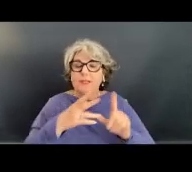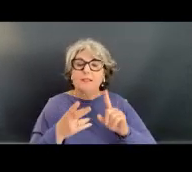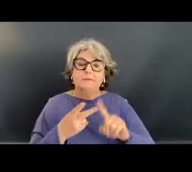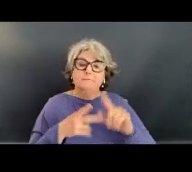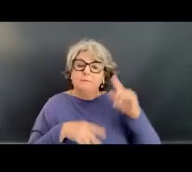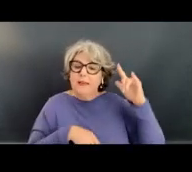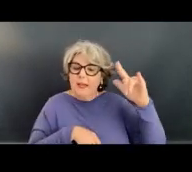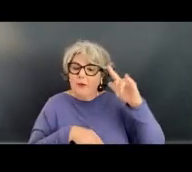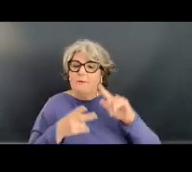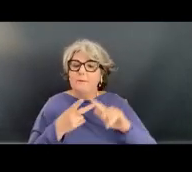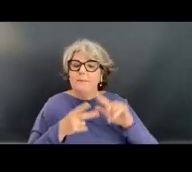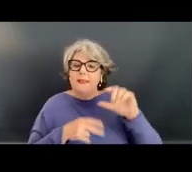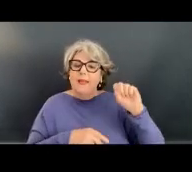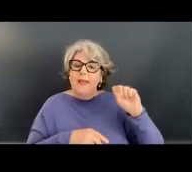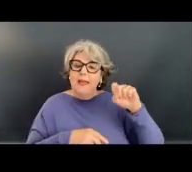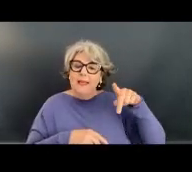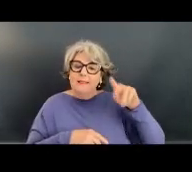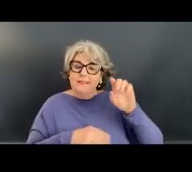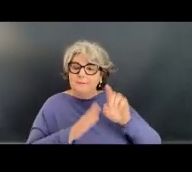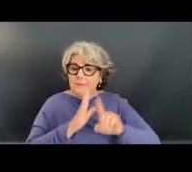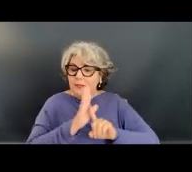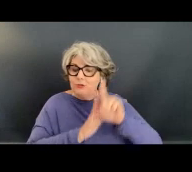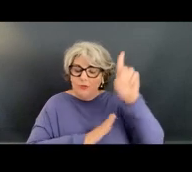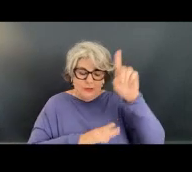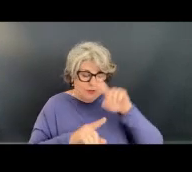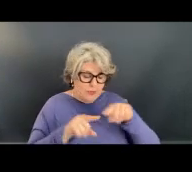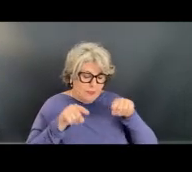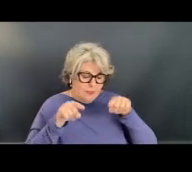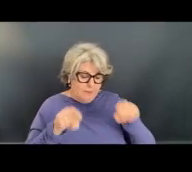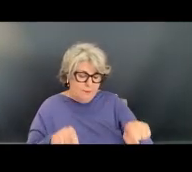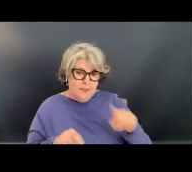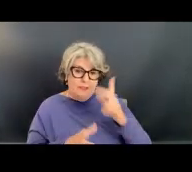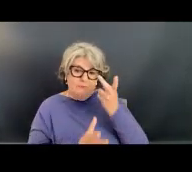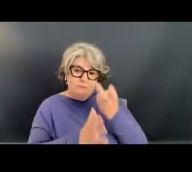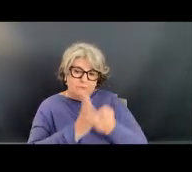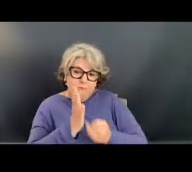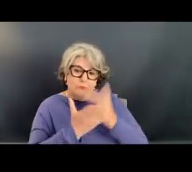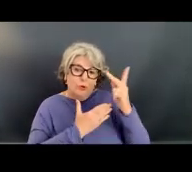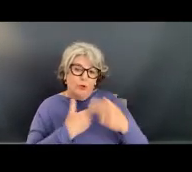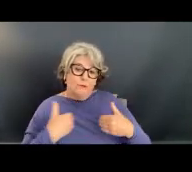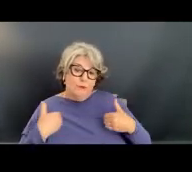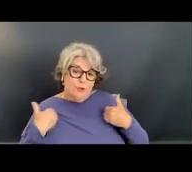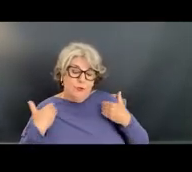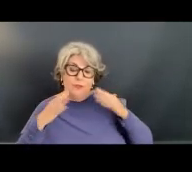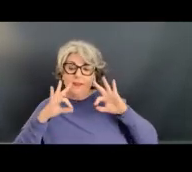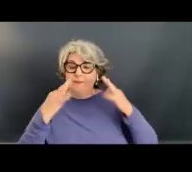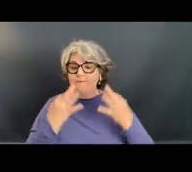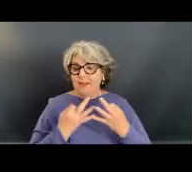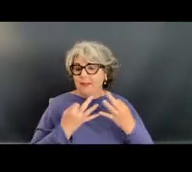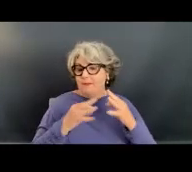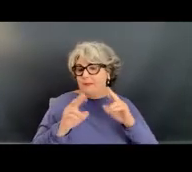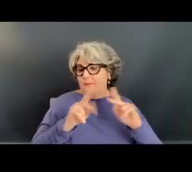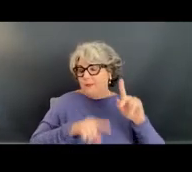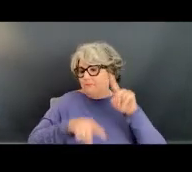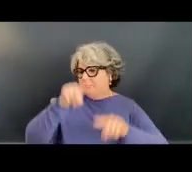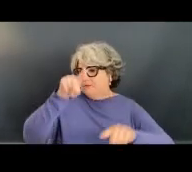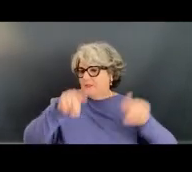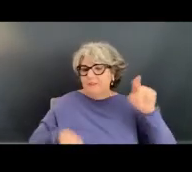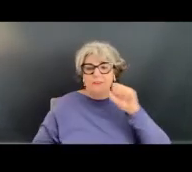and a prototype space shuttle, but also through our numerous programs for youth, families and audiences of all ages and abilities.